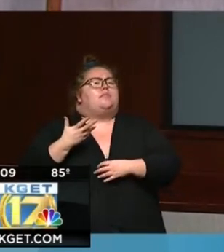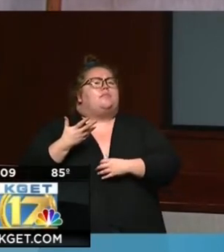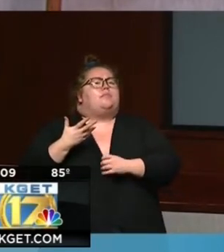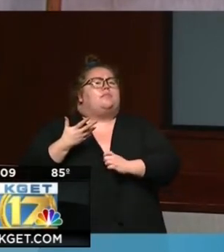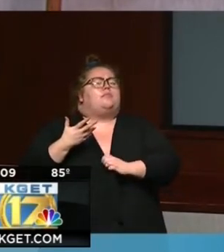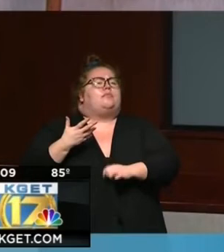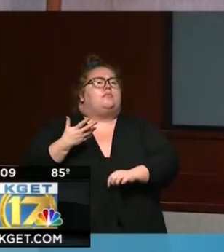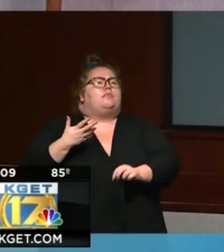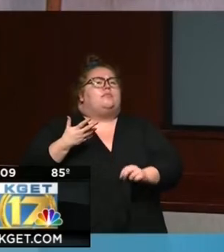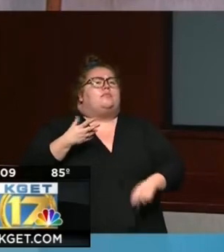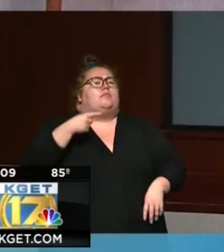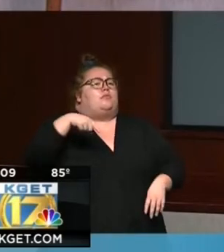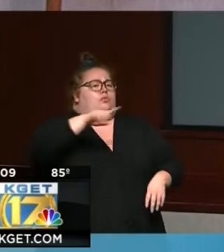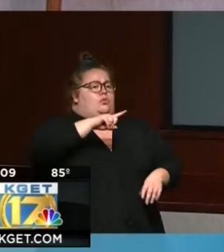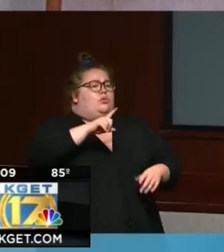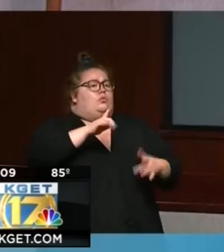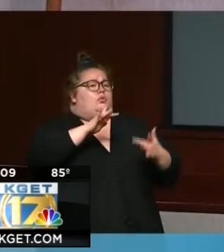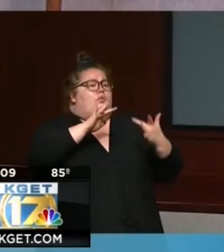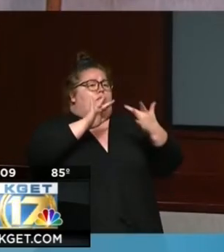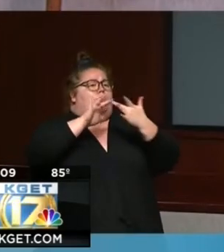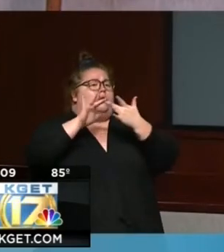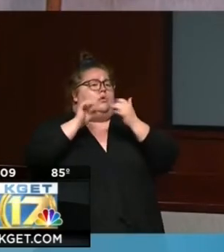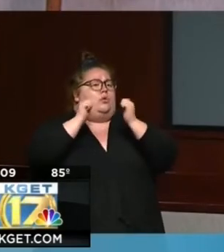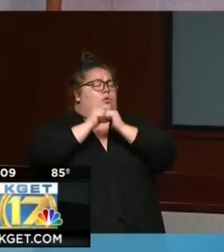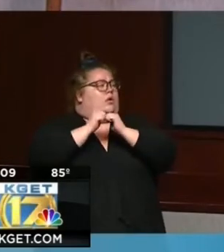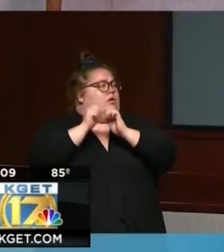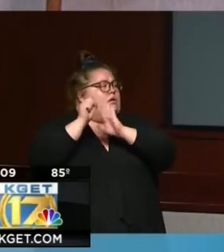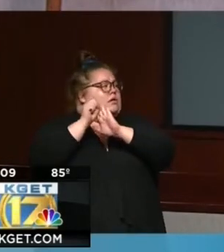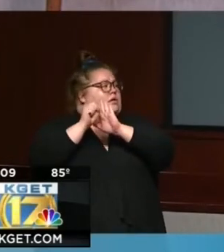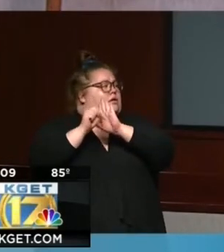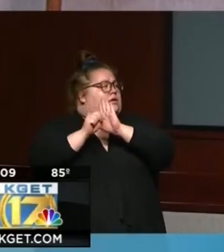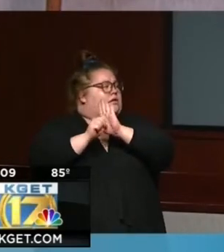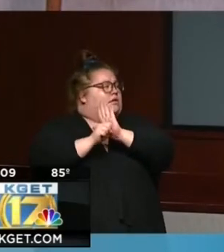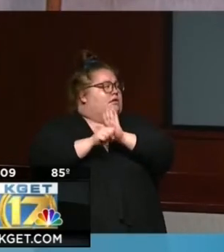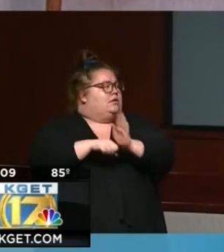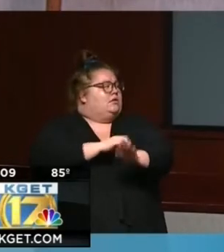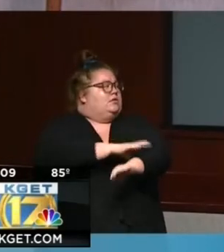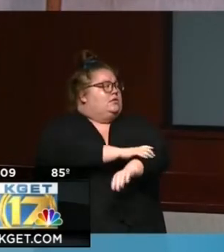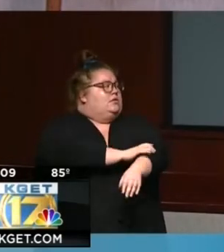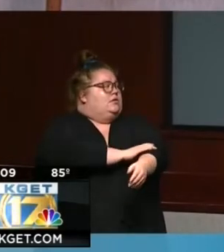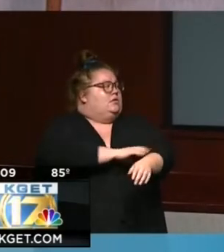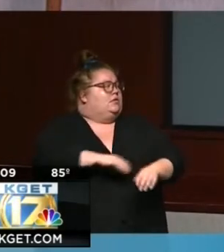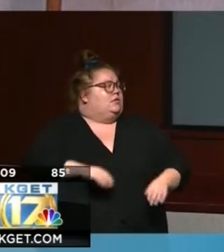QUESTIONS? Reporter: I WAS JUST WONDERING HAVE YOU GUYS BEEN IN